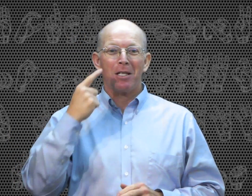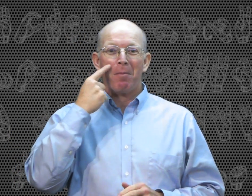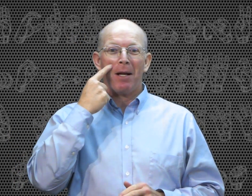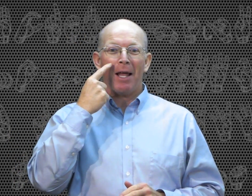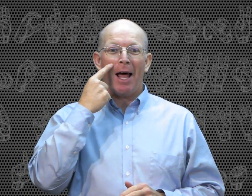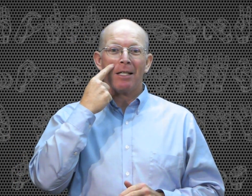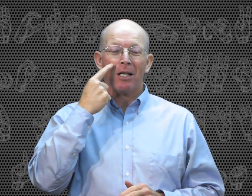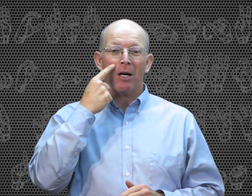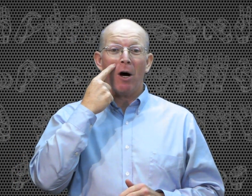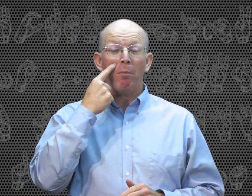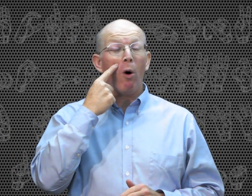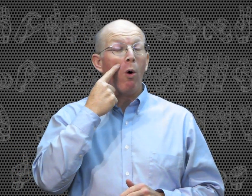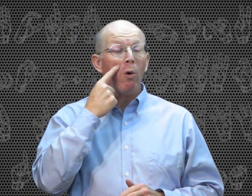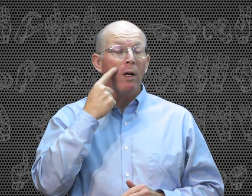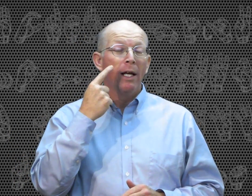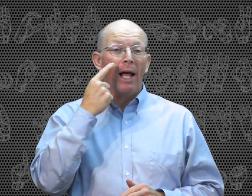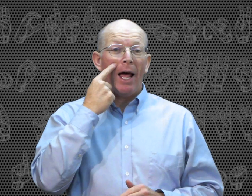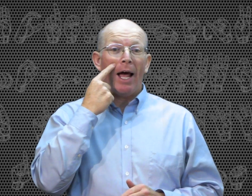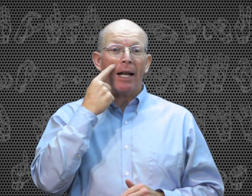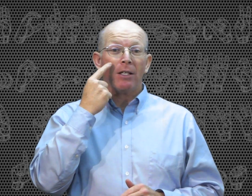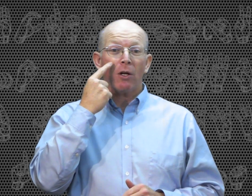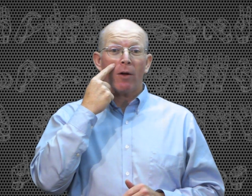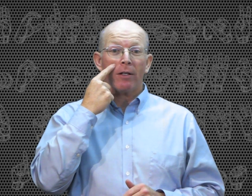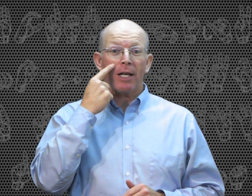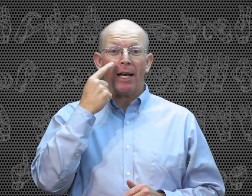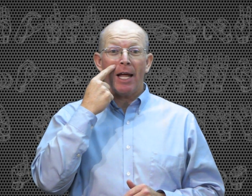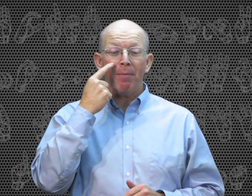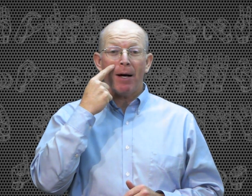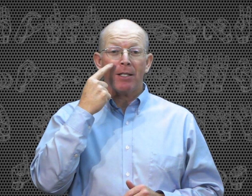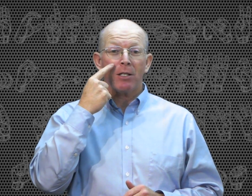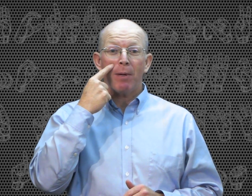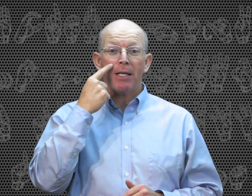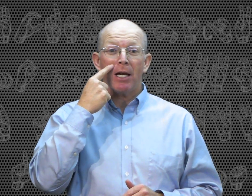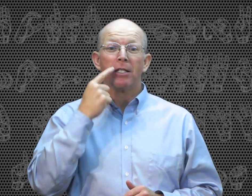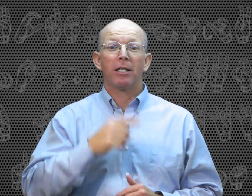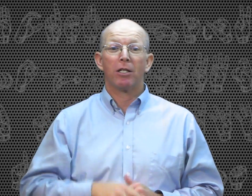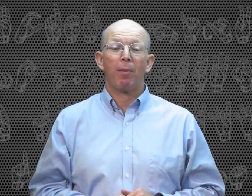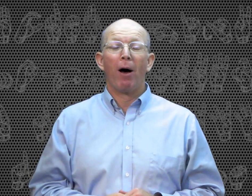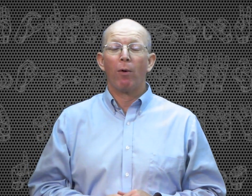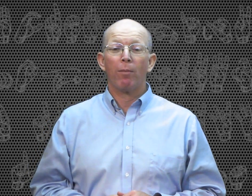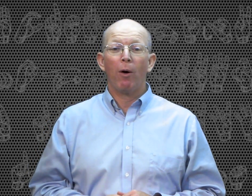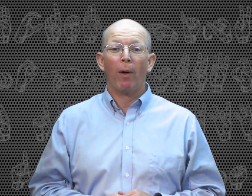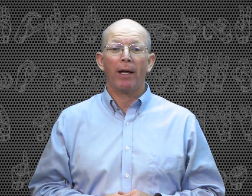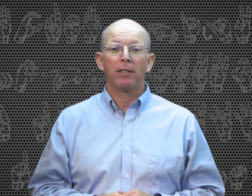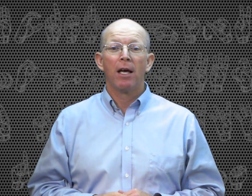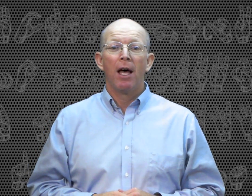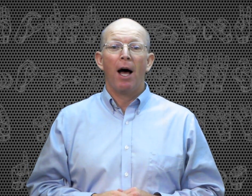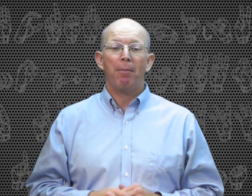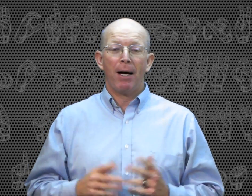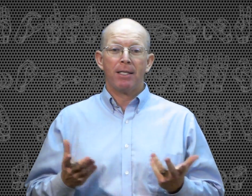Sometimes you will see somebody who has a mole. And so their sign name might be touching the spot where the mole is.